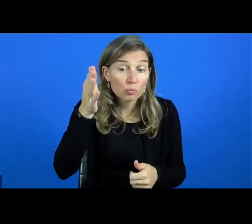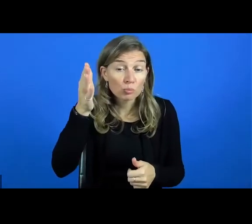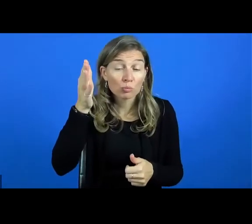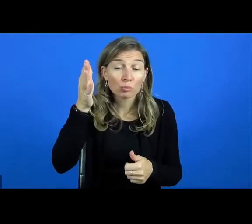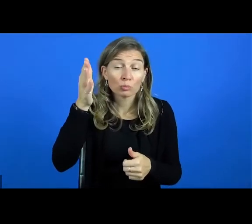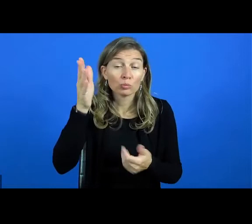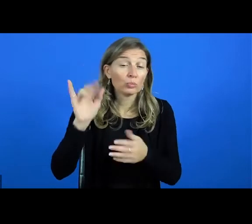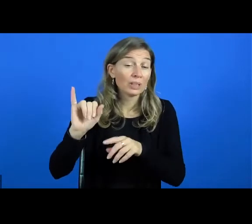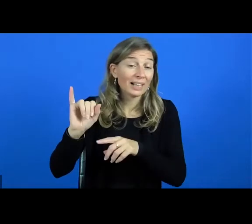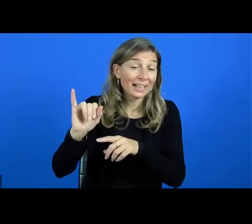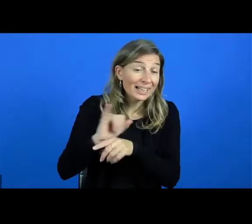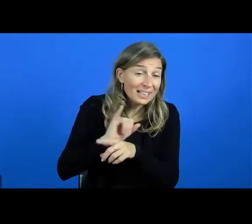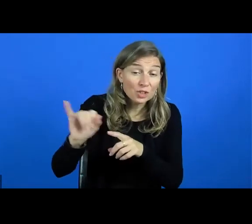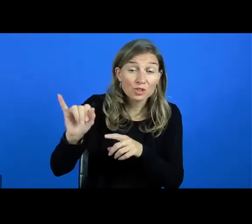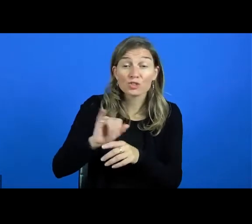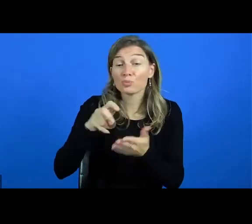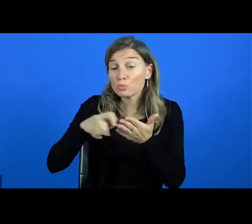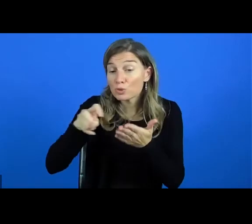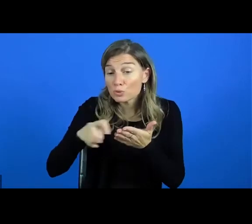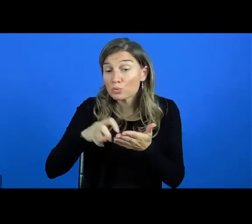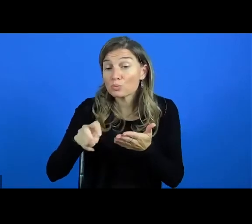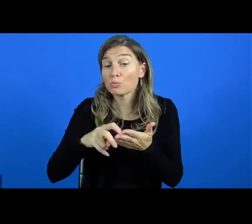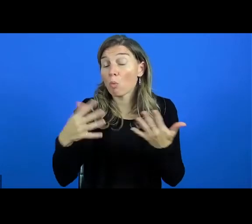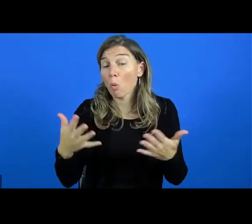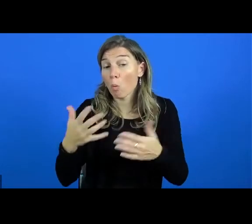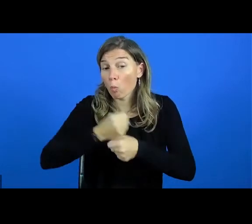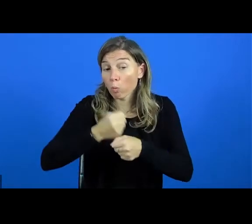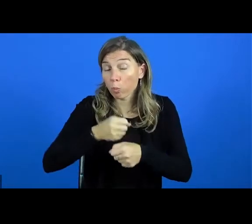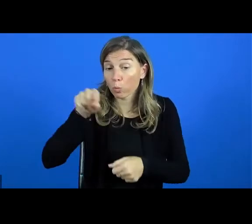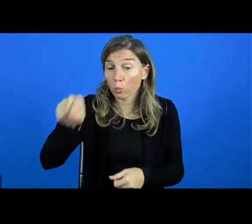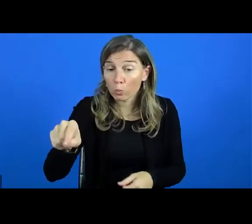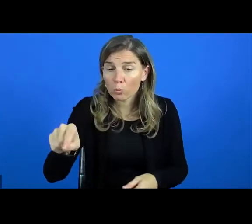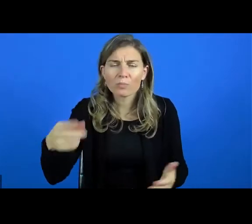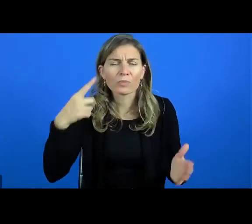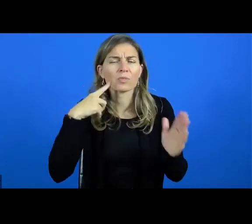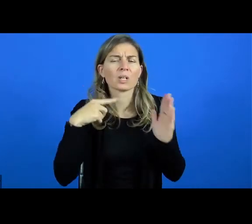Anyway, European agencies like Frontex and European Asylum Agency